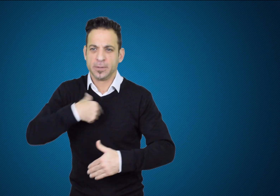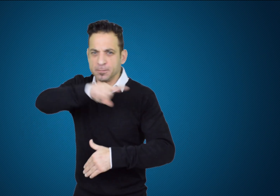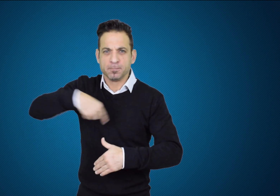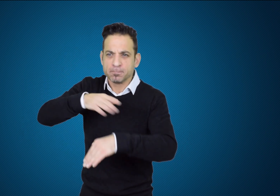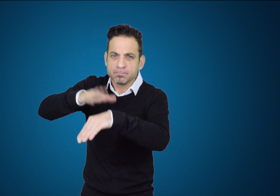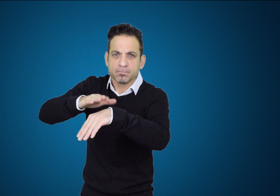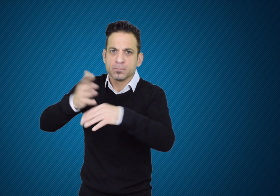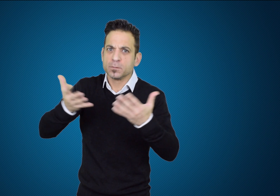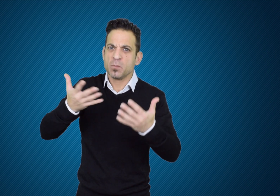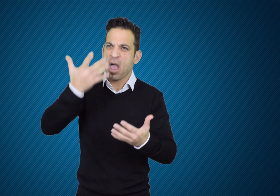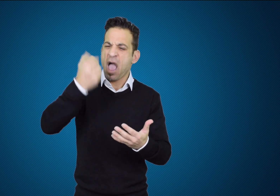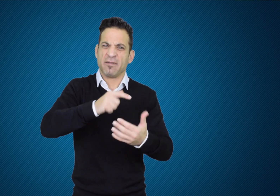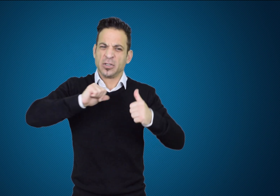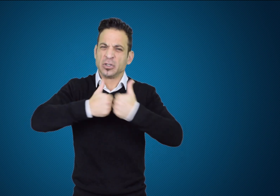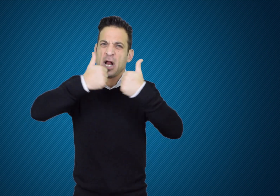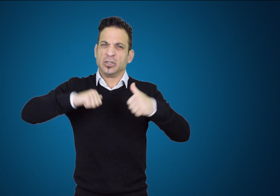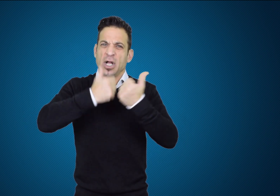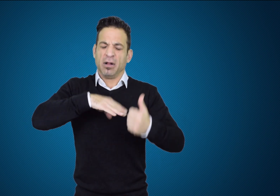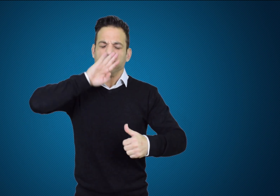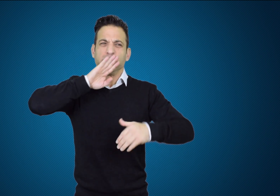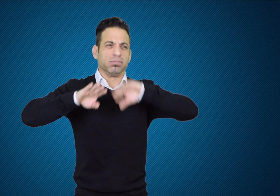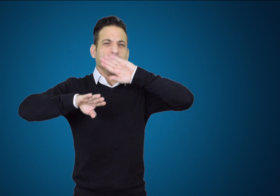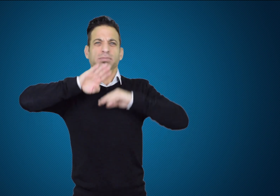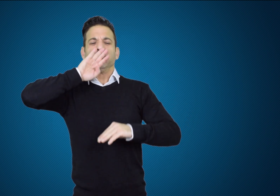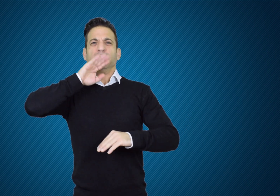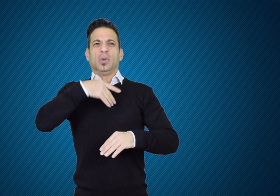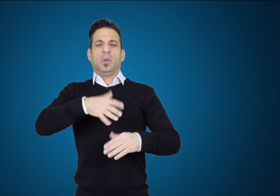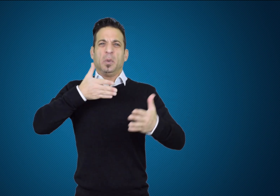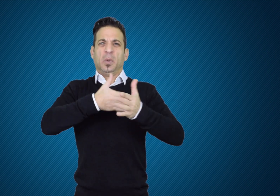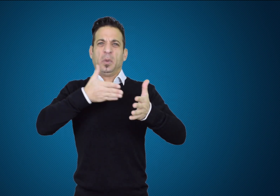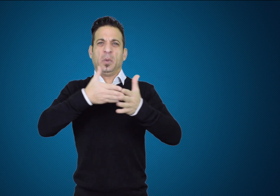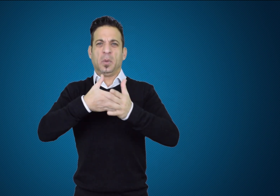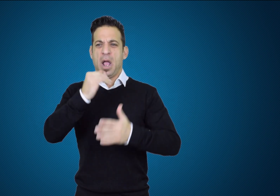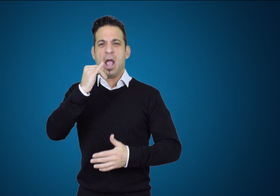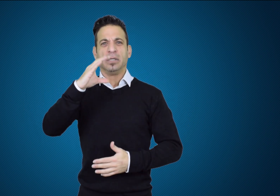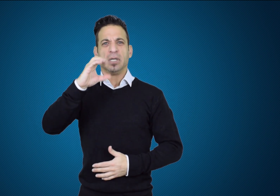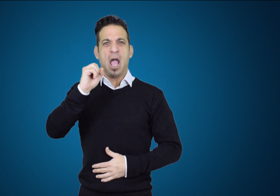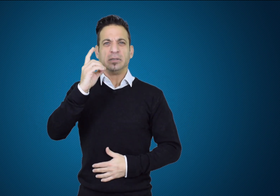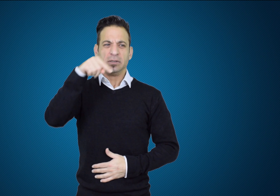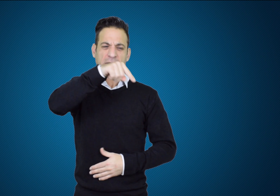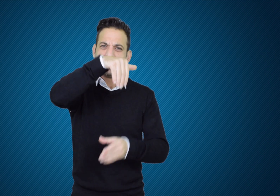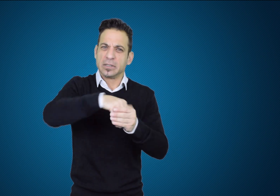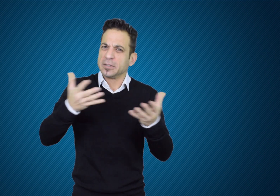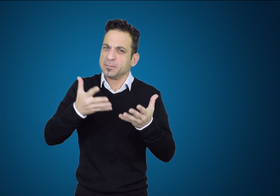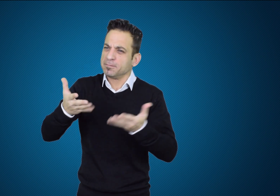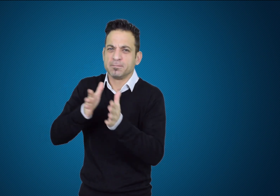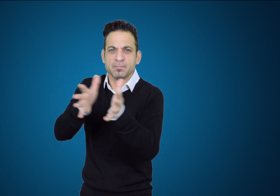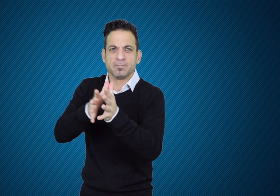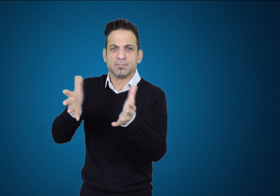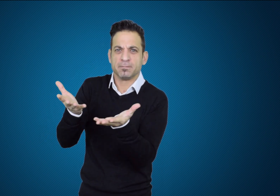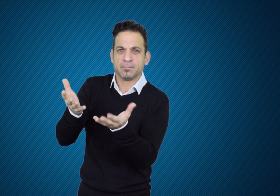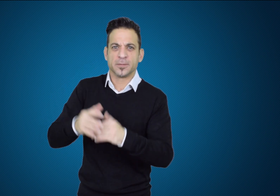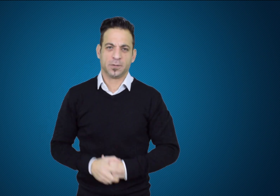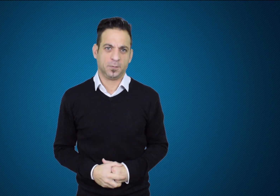What does he have to say about the challenges ICSD is facing?